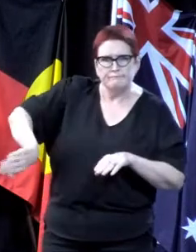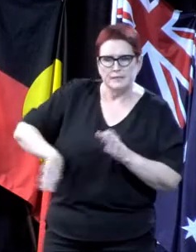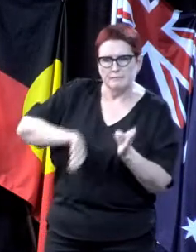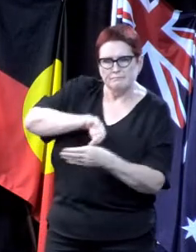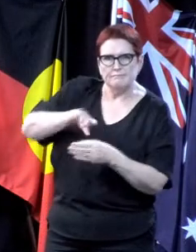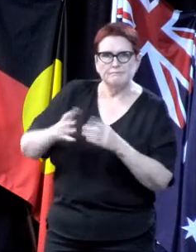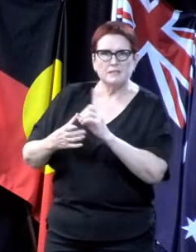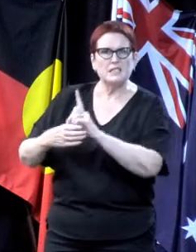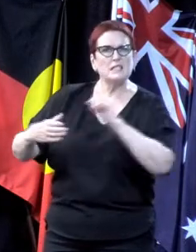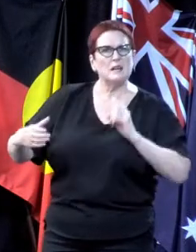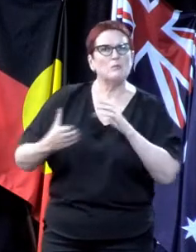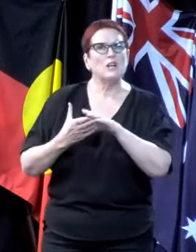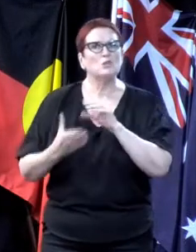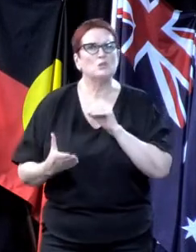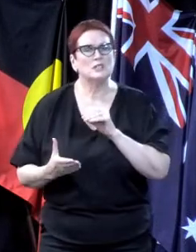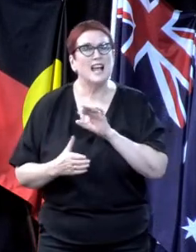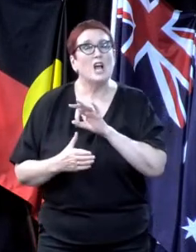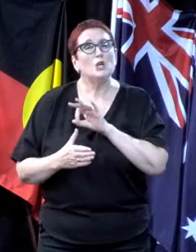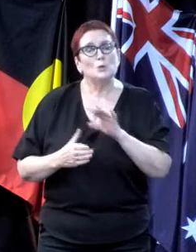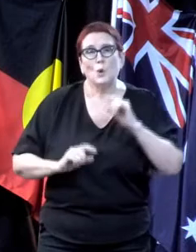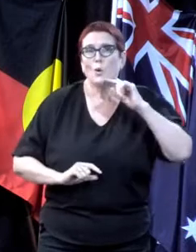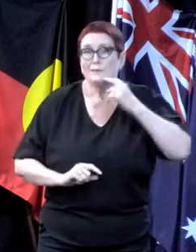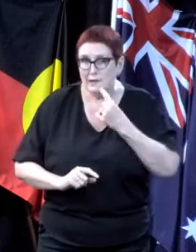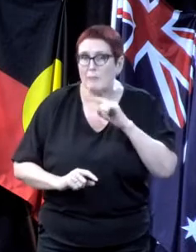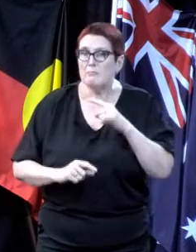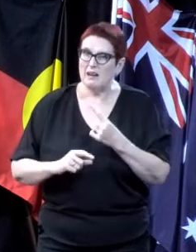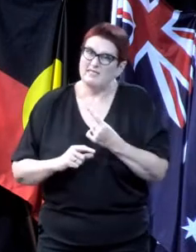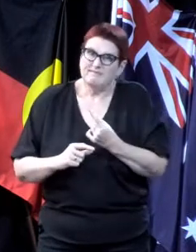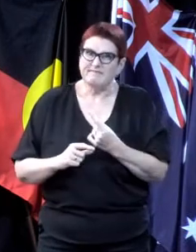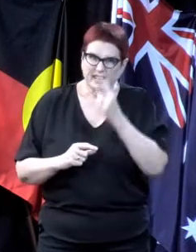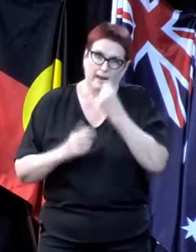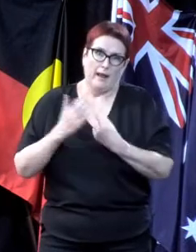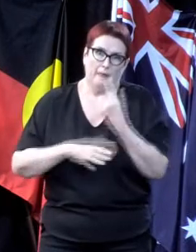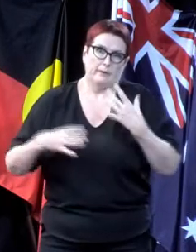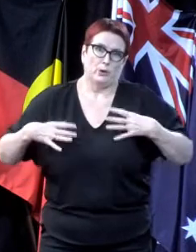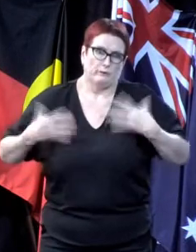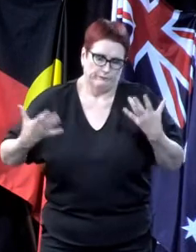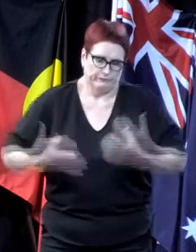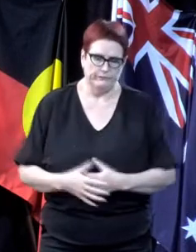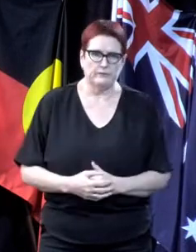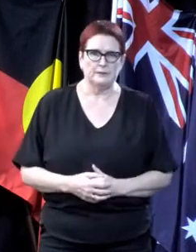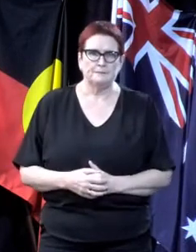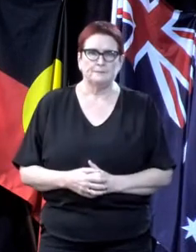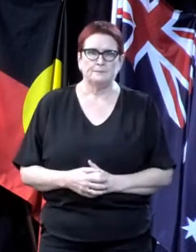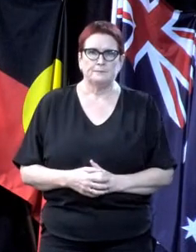but as a byproduct of the structure that they represent. And we need to be skilled and willing to identify such practices